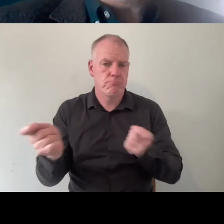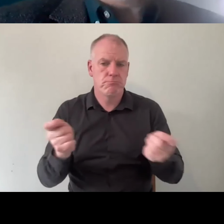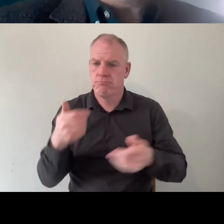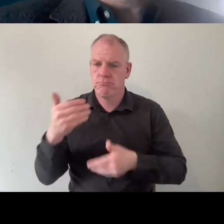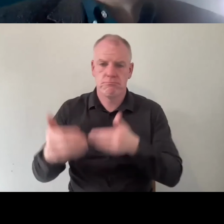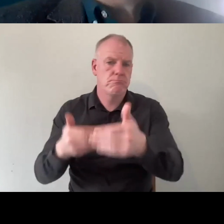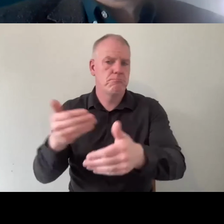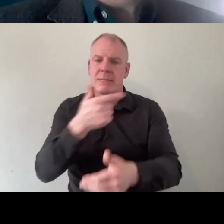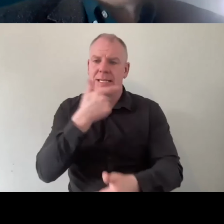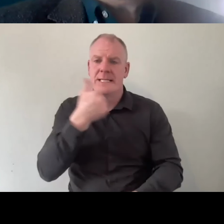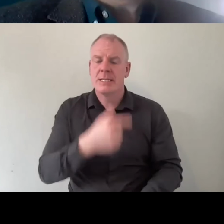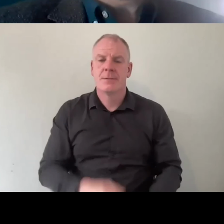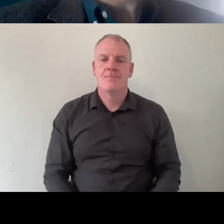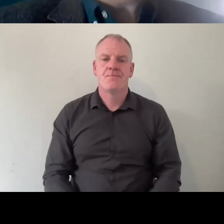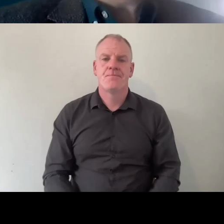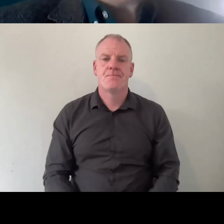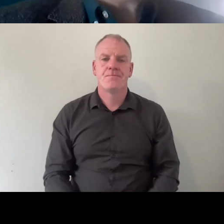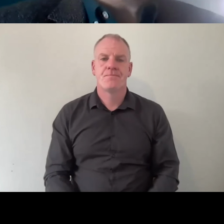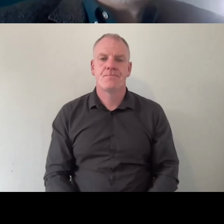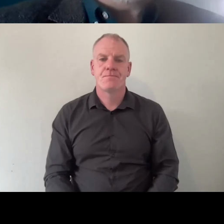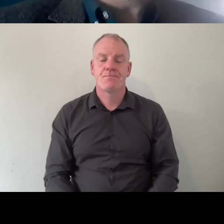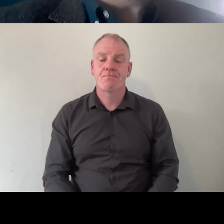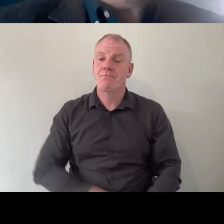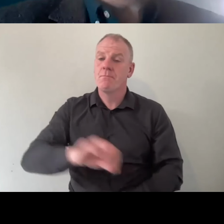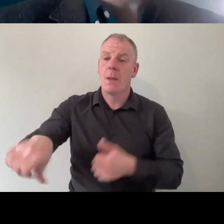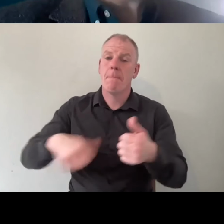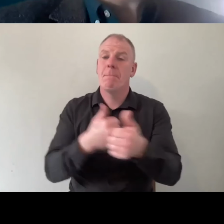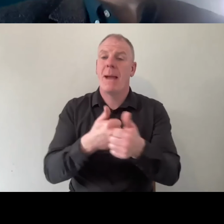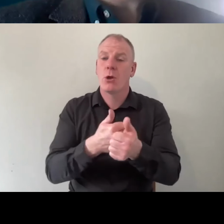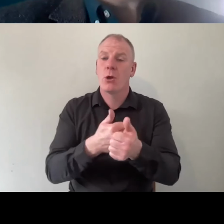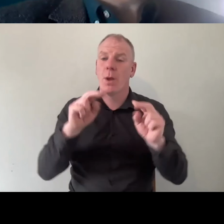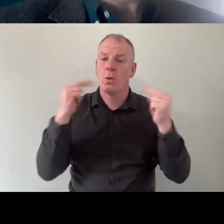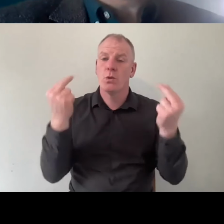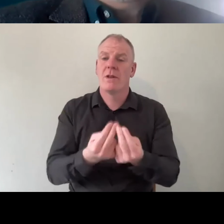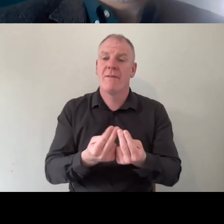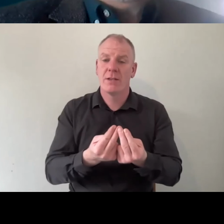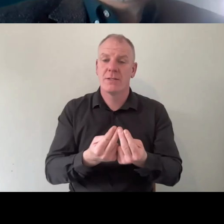Underpinning the Universal Design are the seven principles.